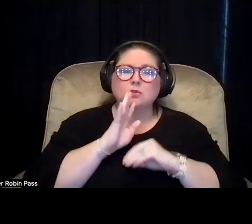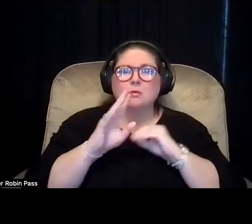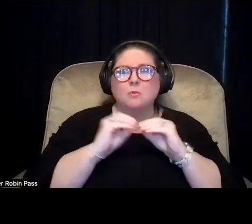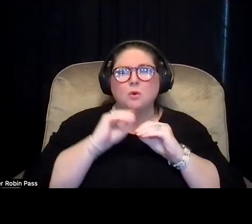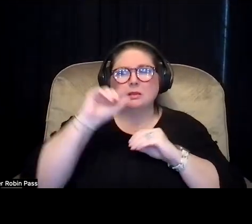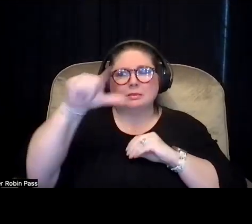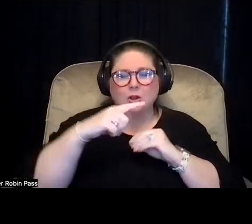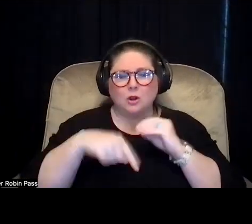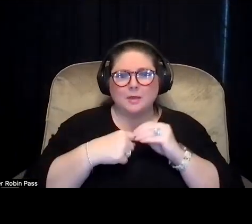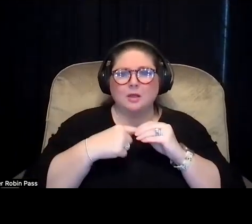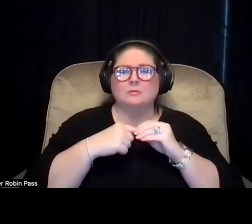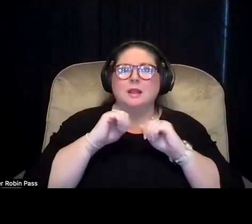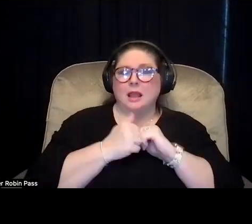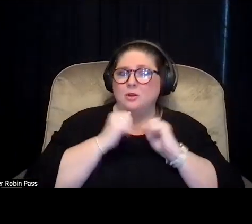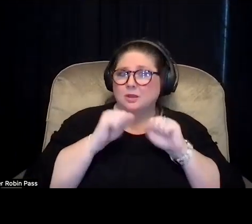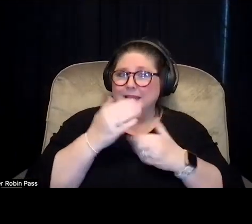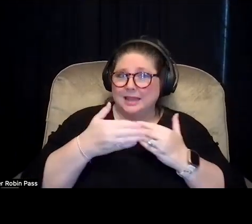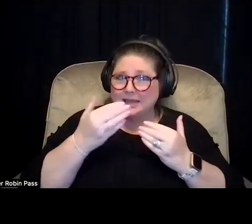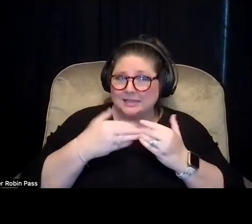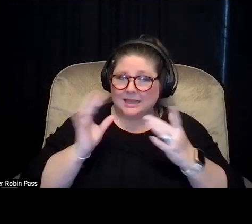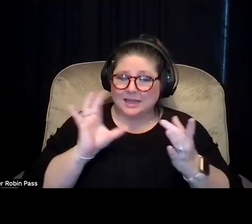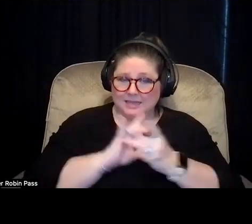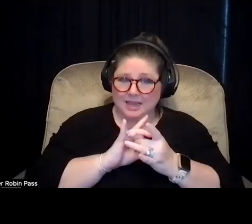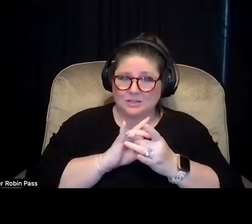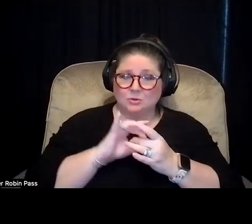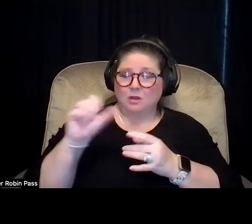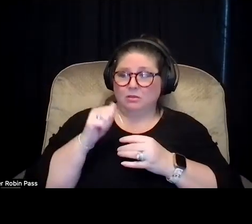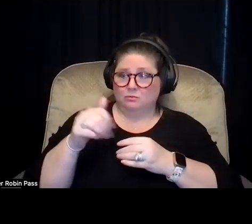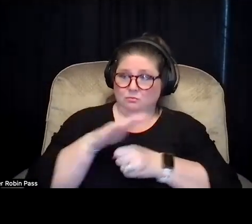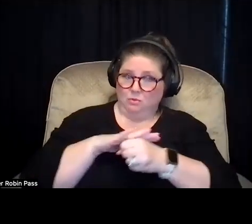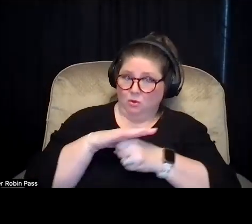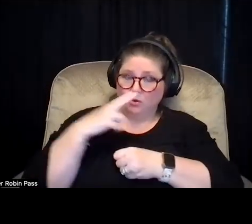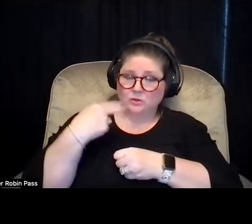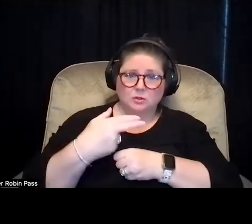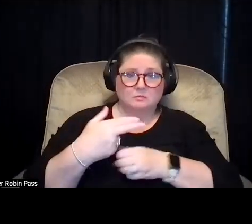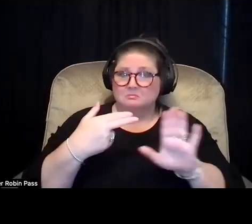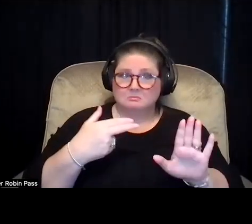easily be connected to other local histories in your state even if you're not from oklahoma